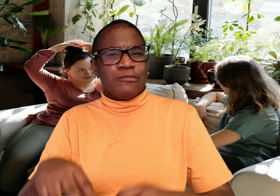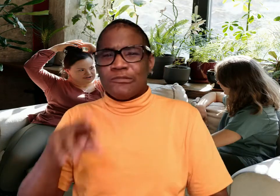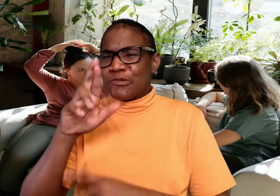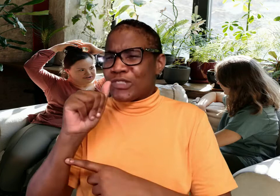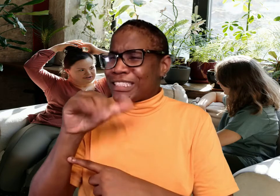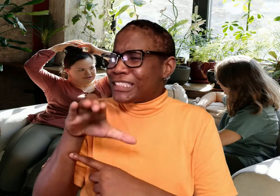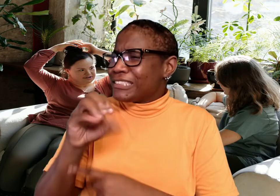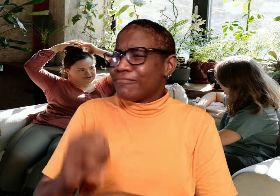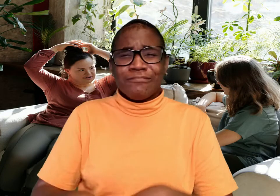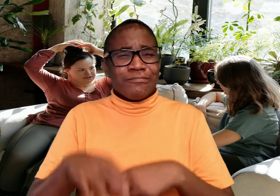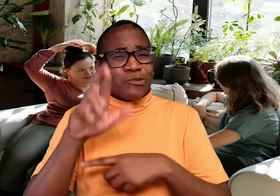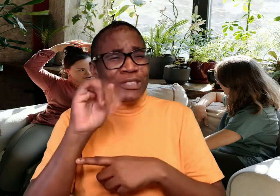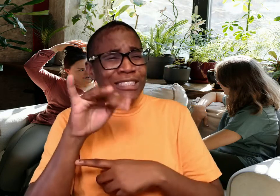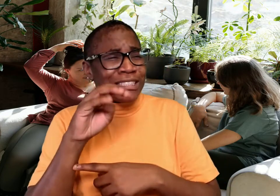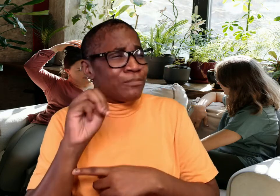race and racism.